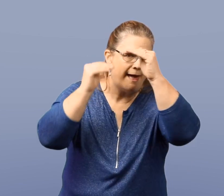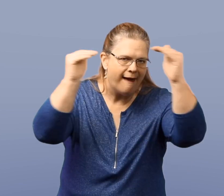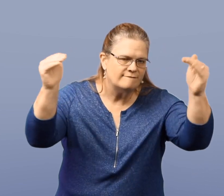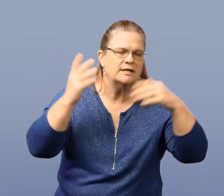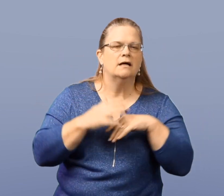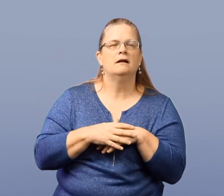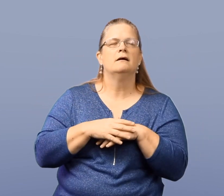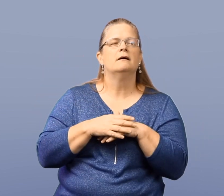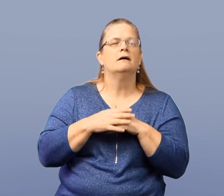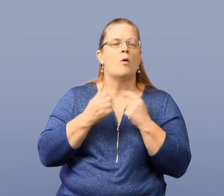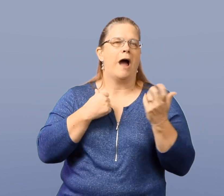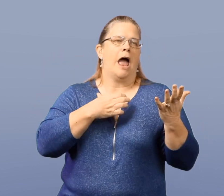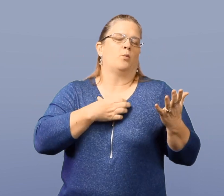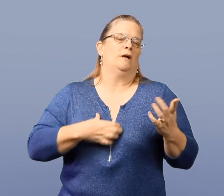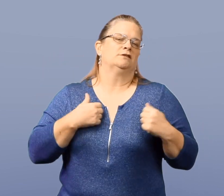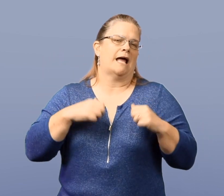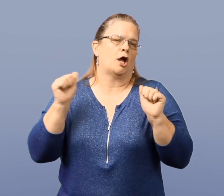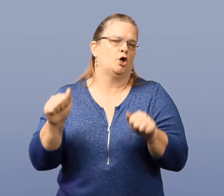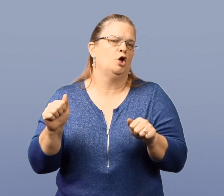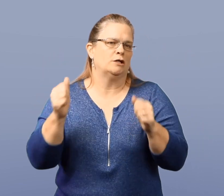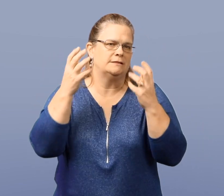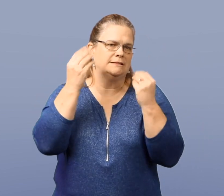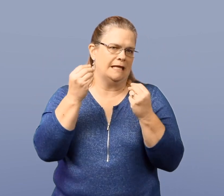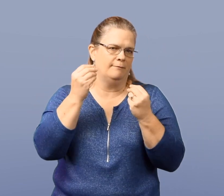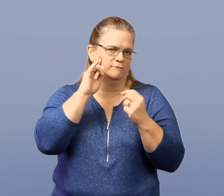in heaven, I wish I could sleep forever.